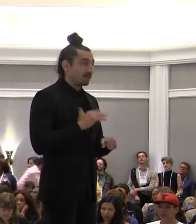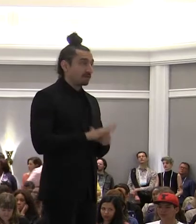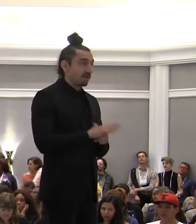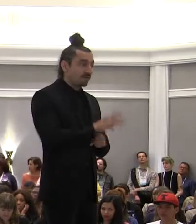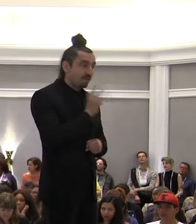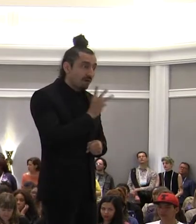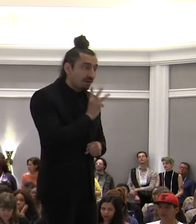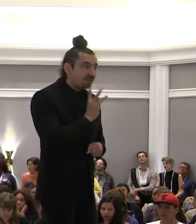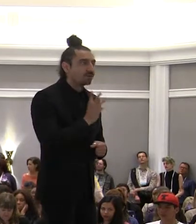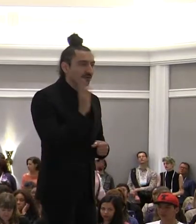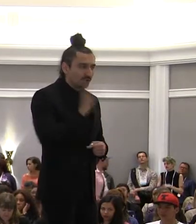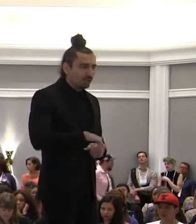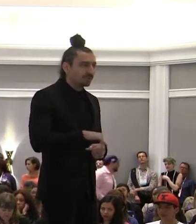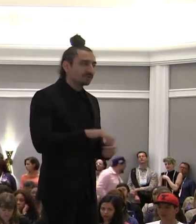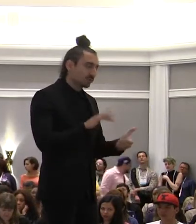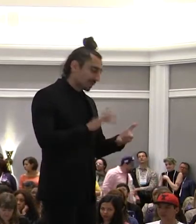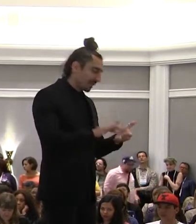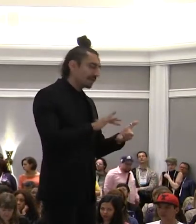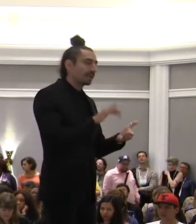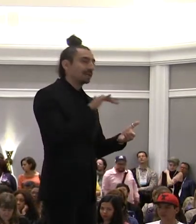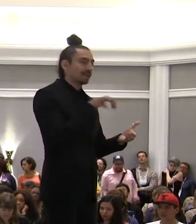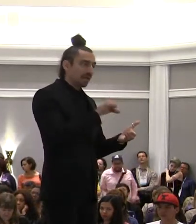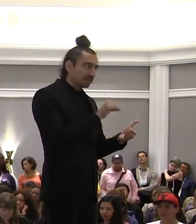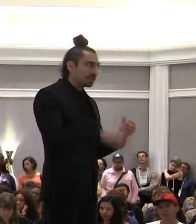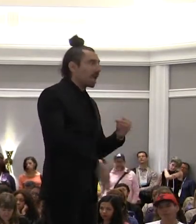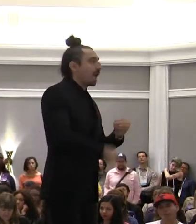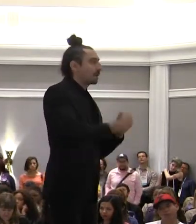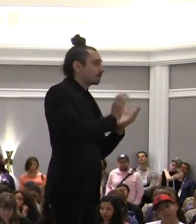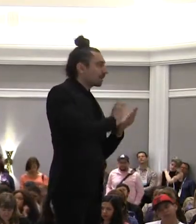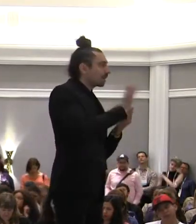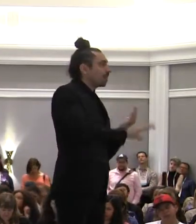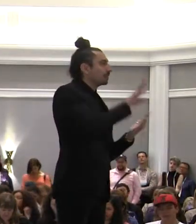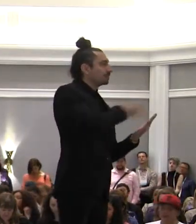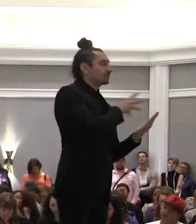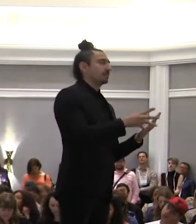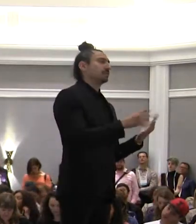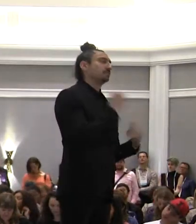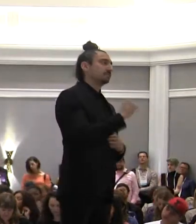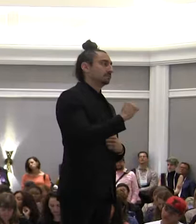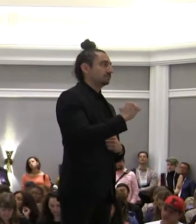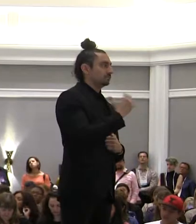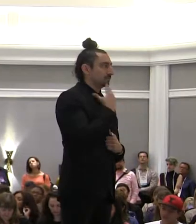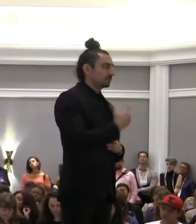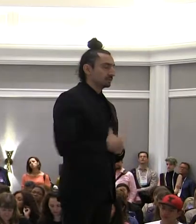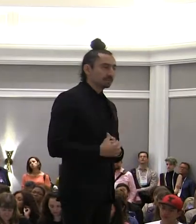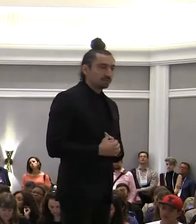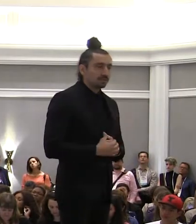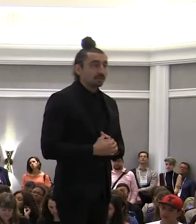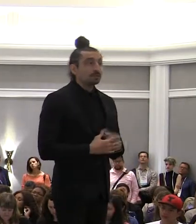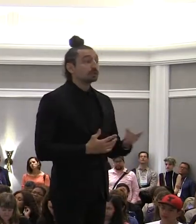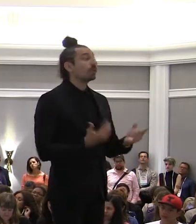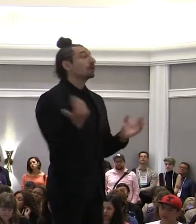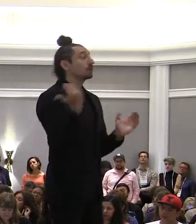and you can click "yes" and add it to your calendar. That would rock. So again, how to get your questions answered.